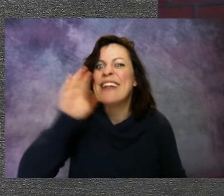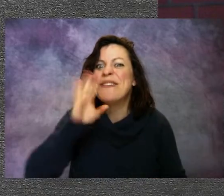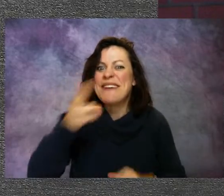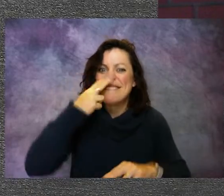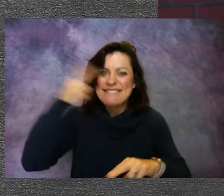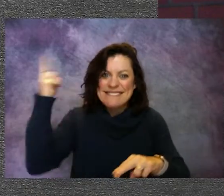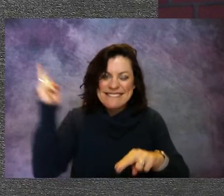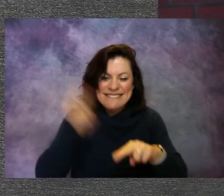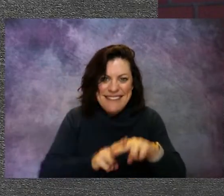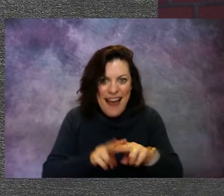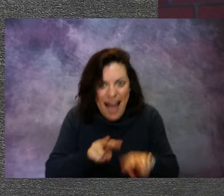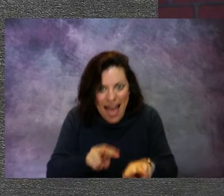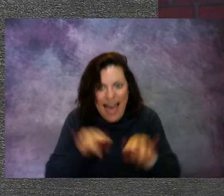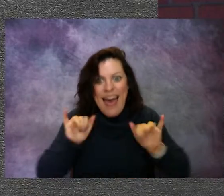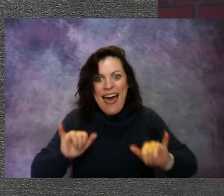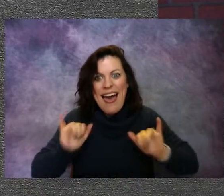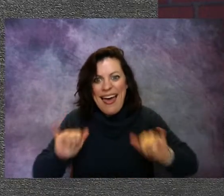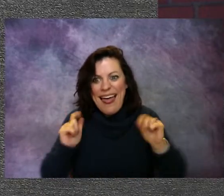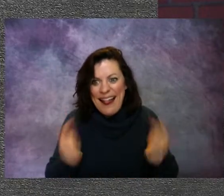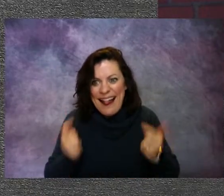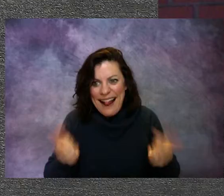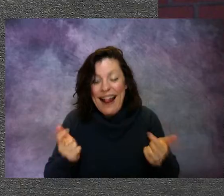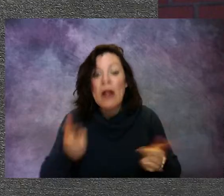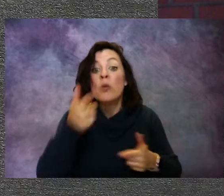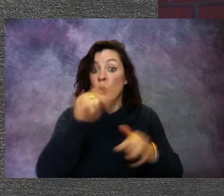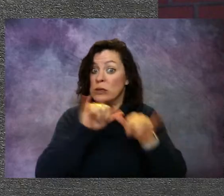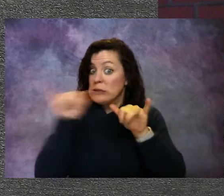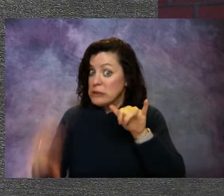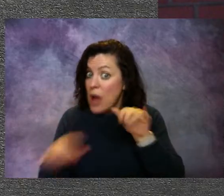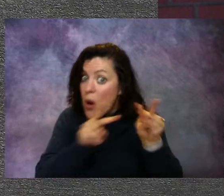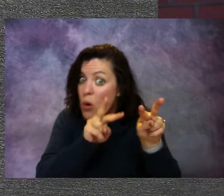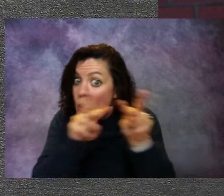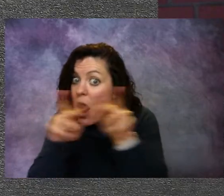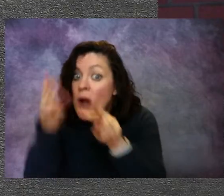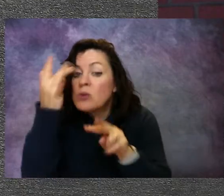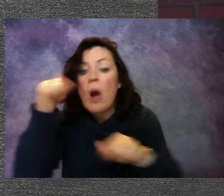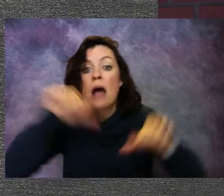So, I hope that you're gonna stick around until the very end when we do our science experiment,